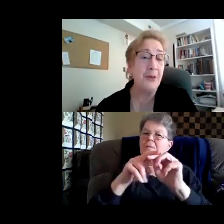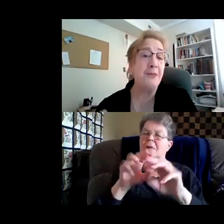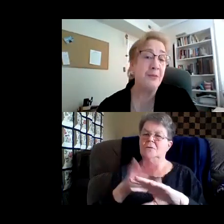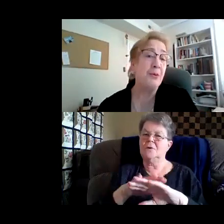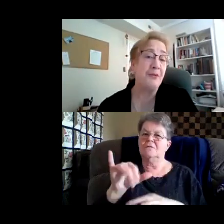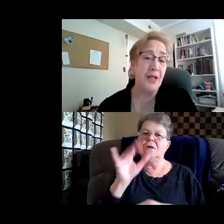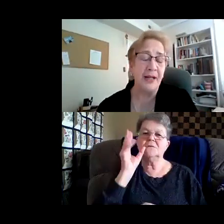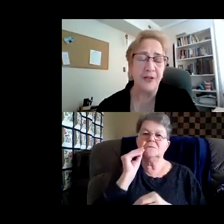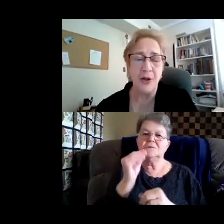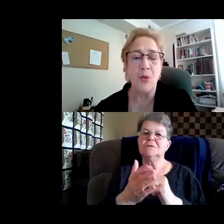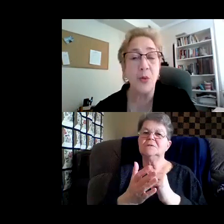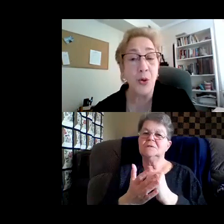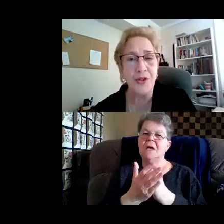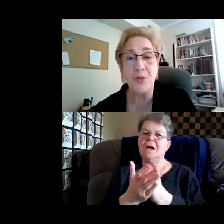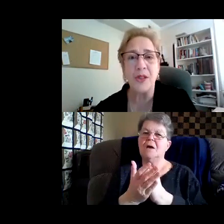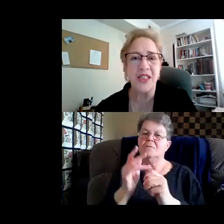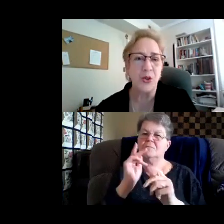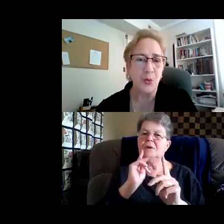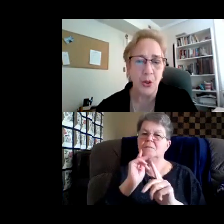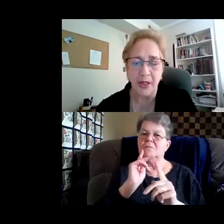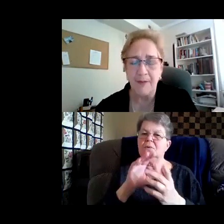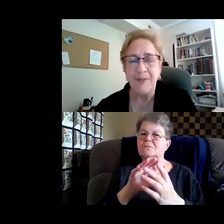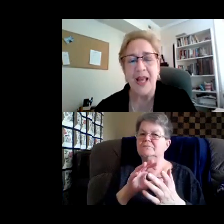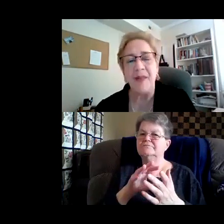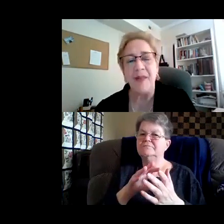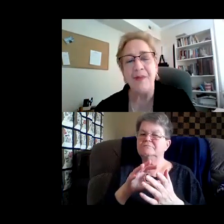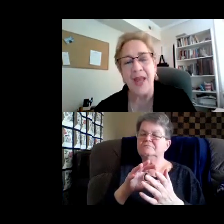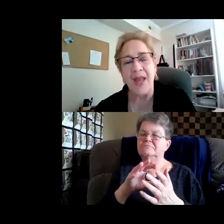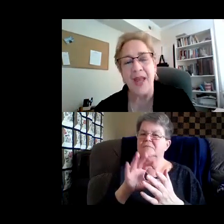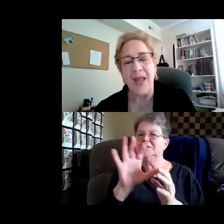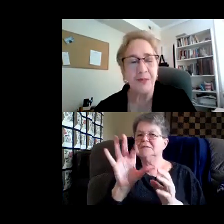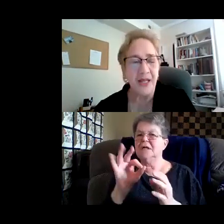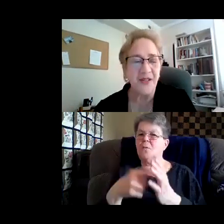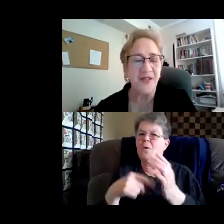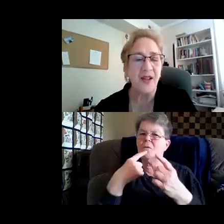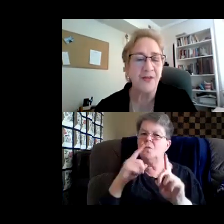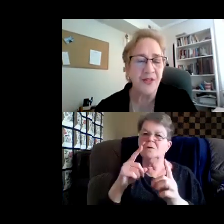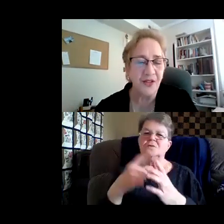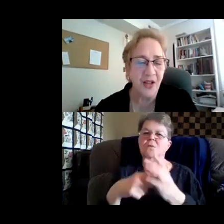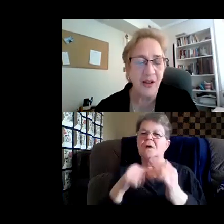helping people reflect on what worked and what didn't work. And that becomes the basis of decision,